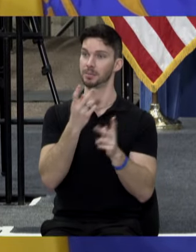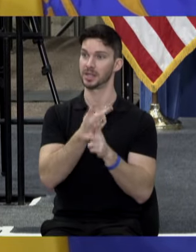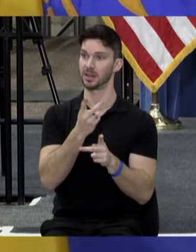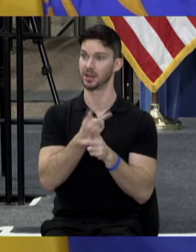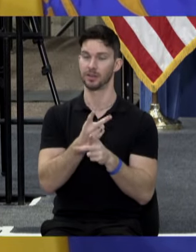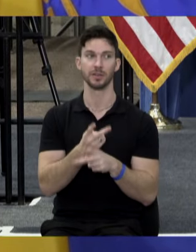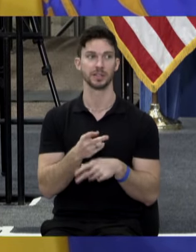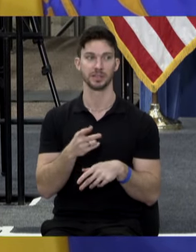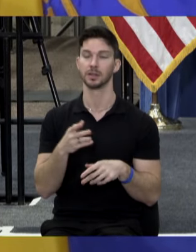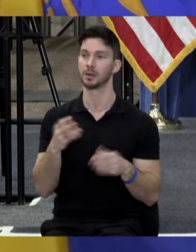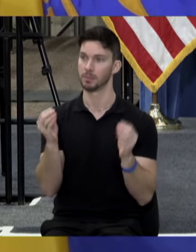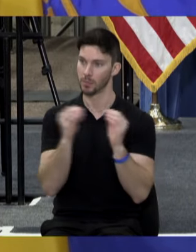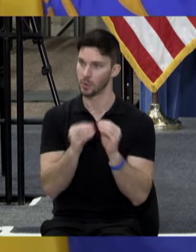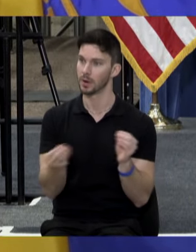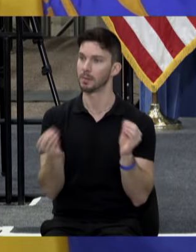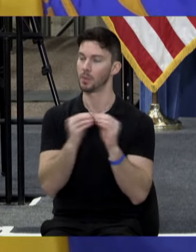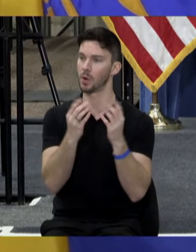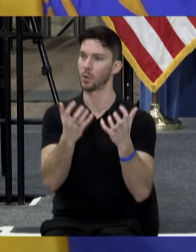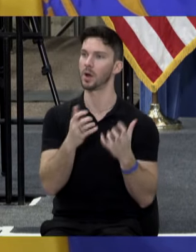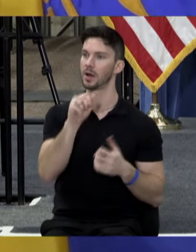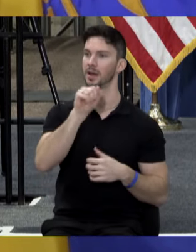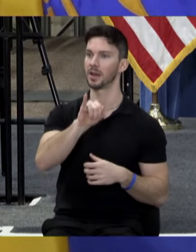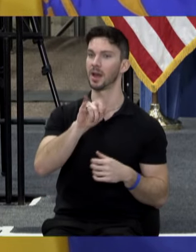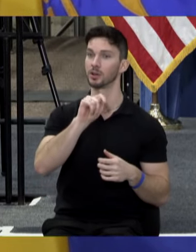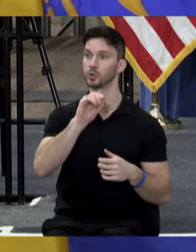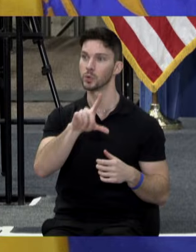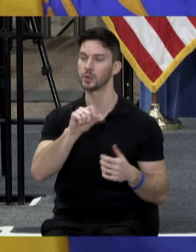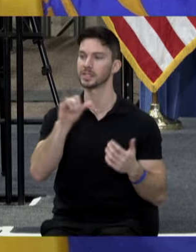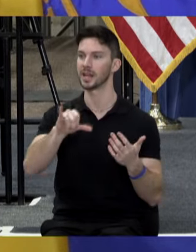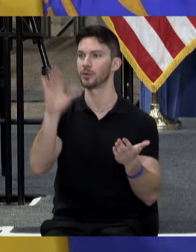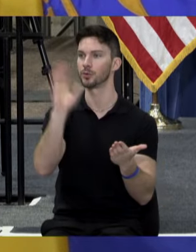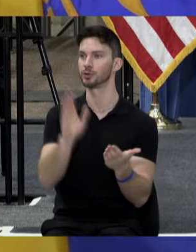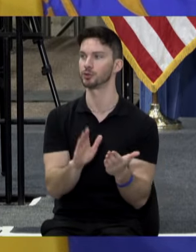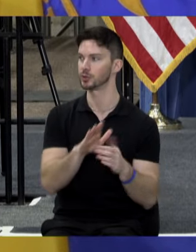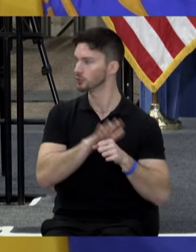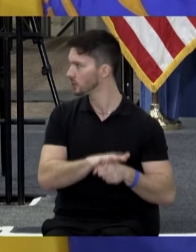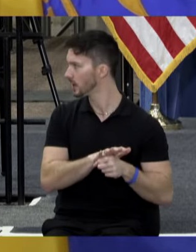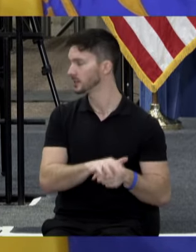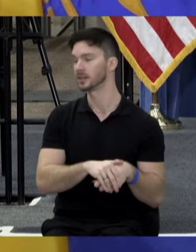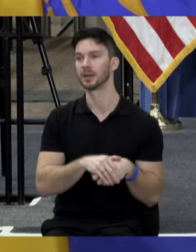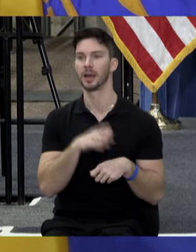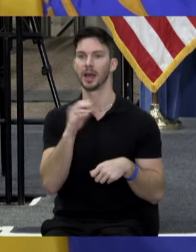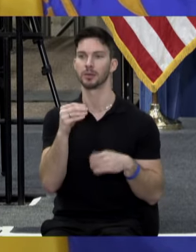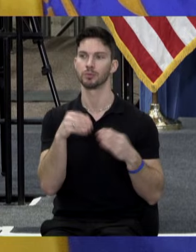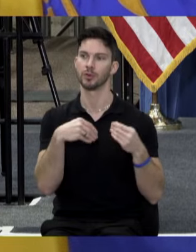AI tools that reduce stress, that provide guidance, and support decision making.